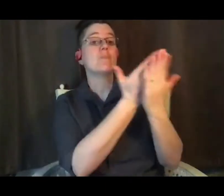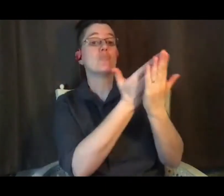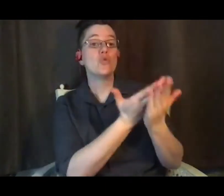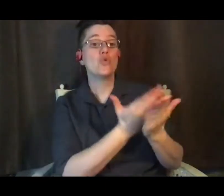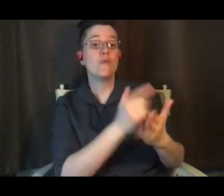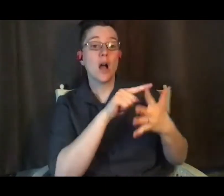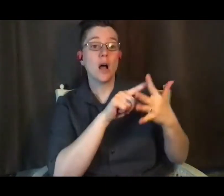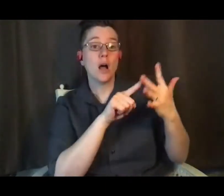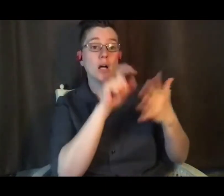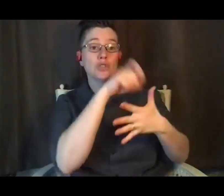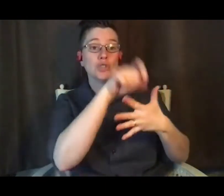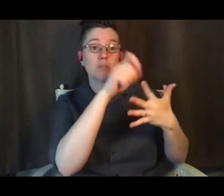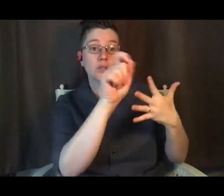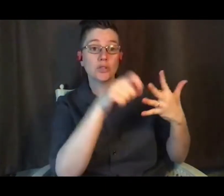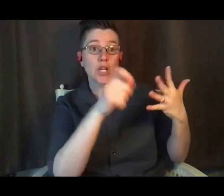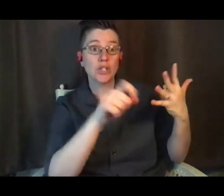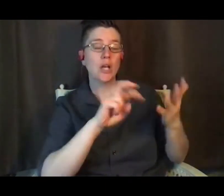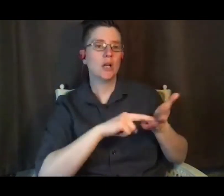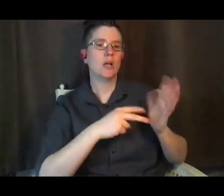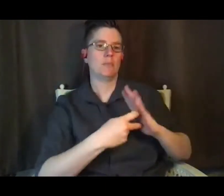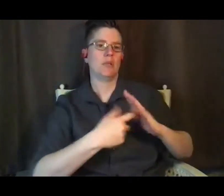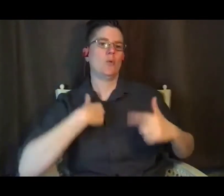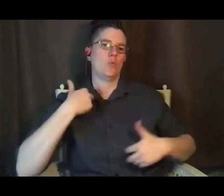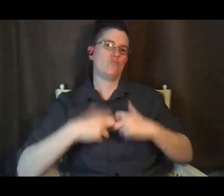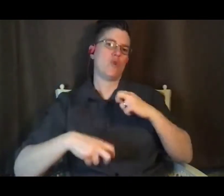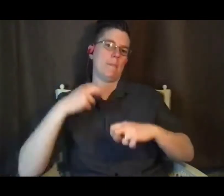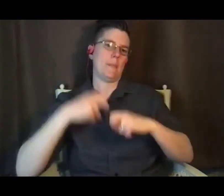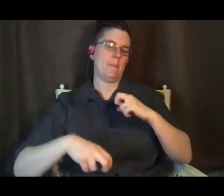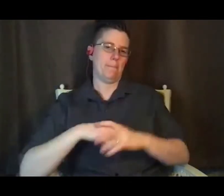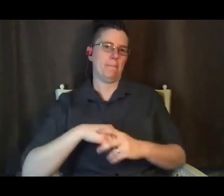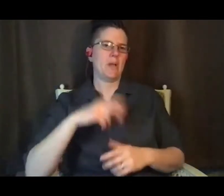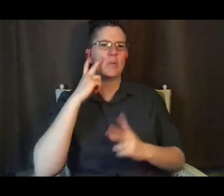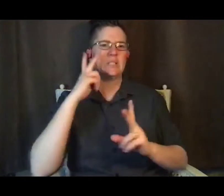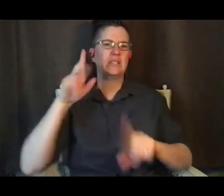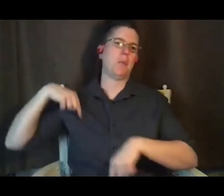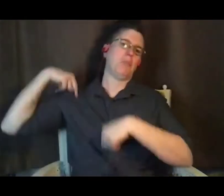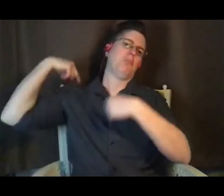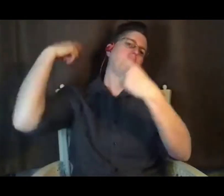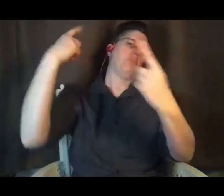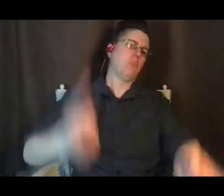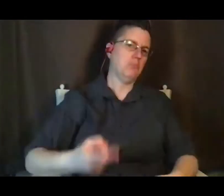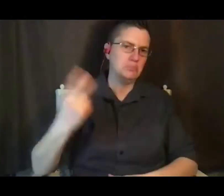the burden and we see this throughout history throughout united states history that embedded